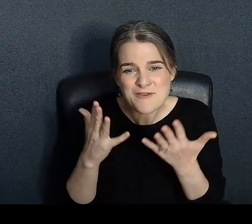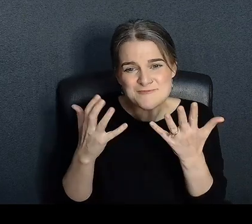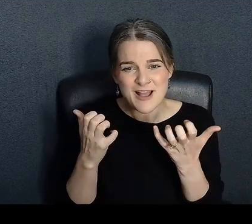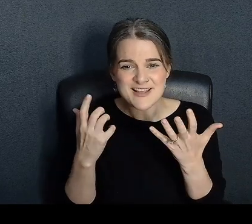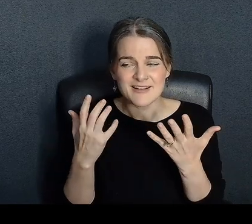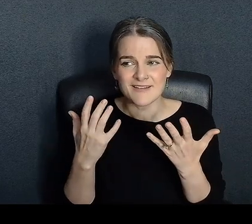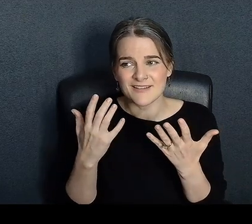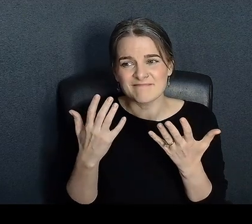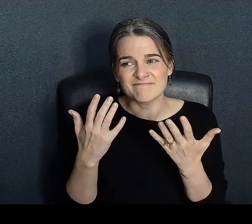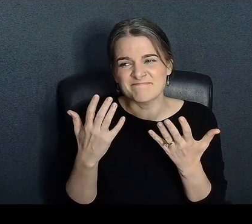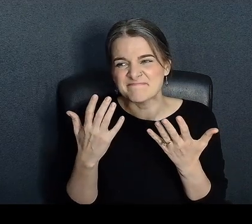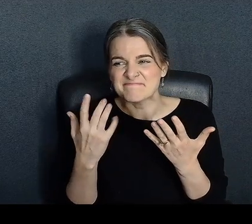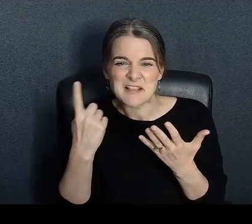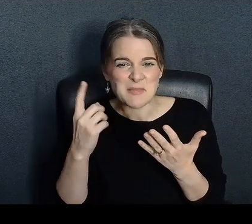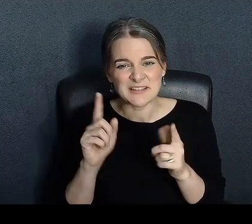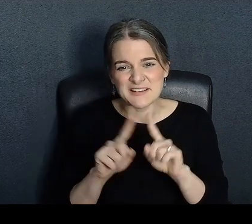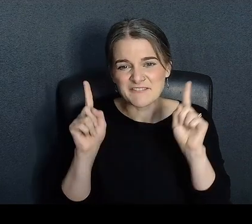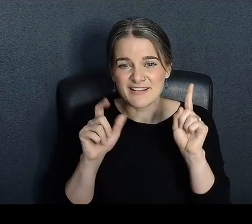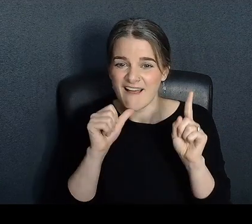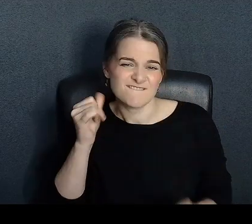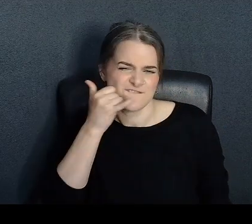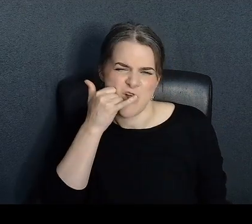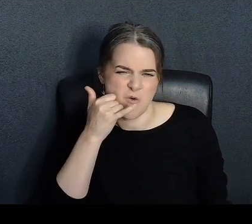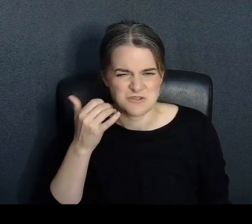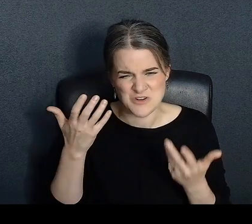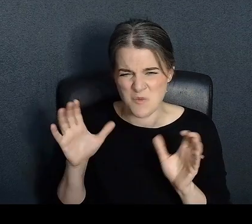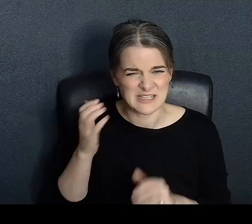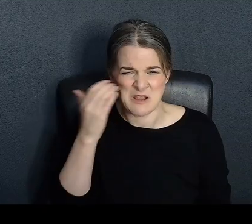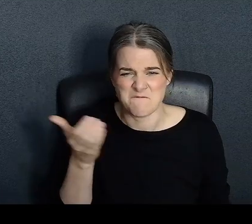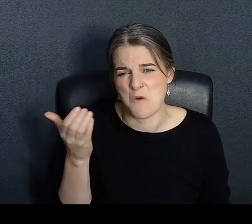So this other thing on the bottom here on the left